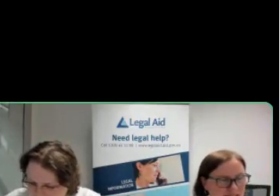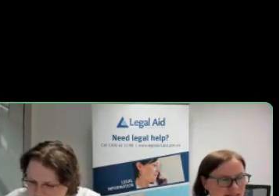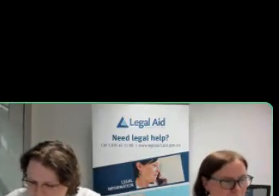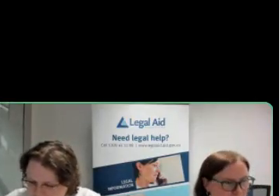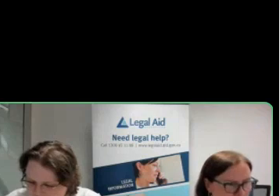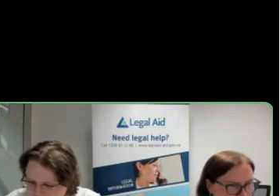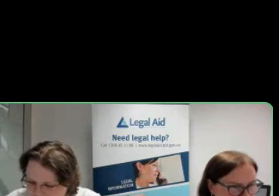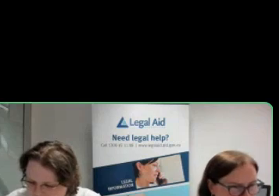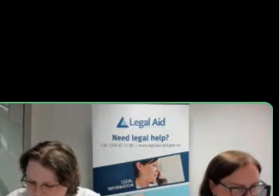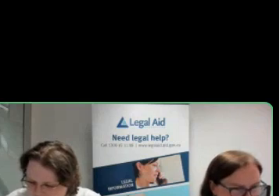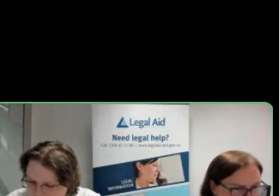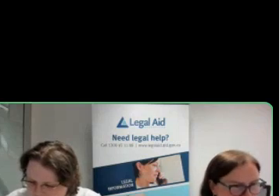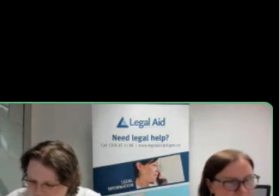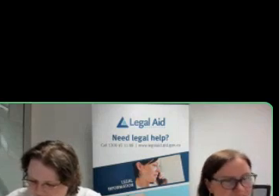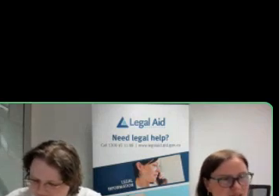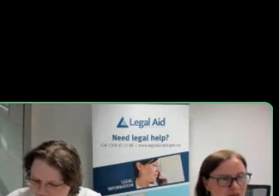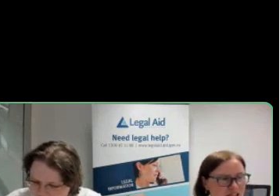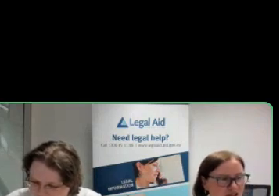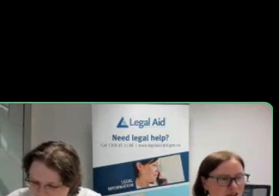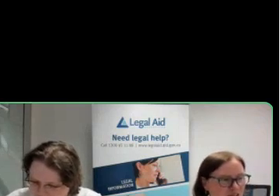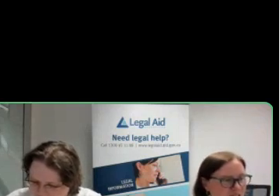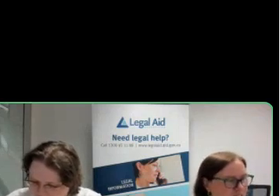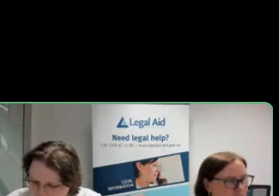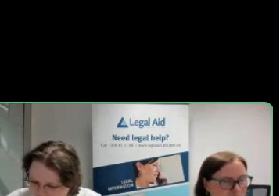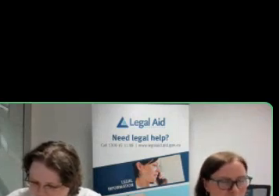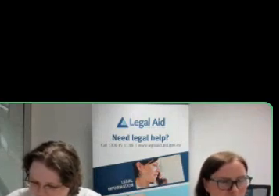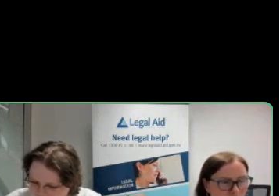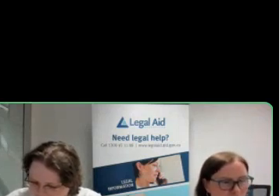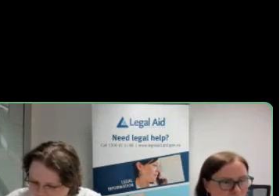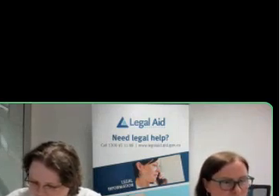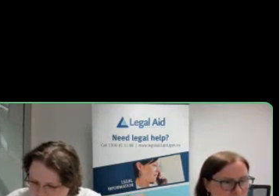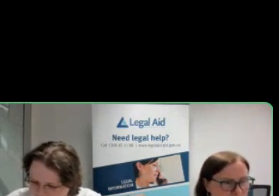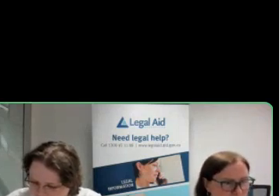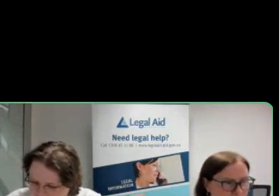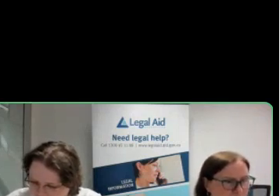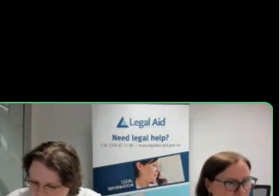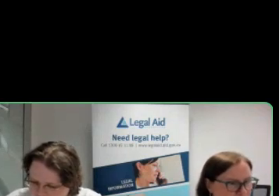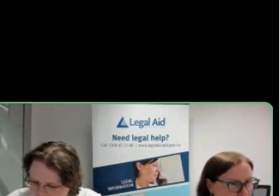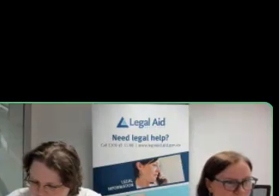it has a wealth of free legal information on it about a whole range of different legal issues